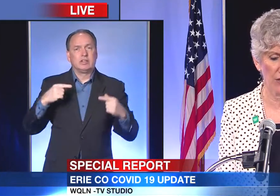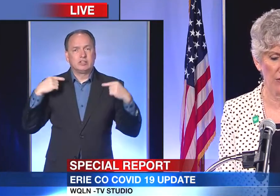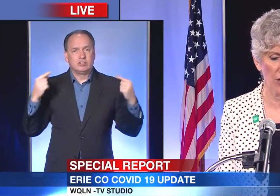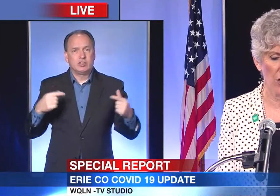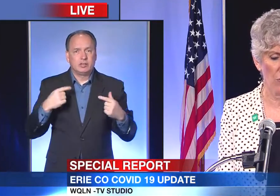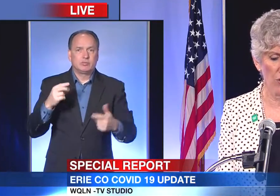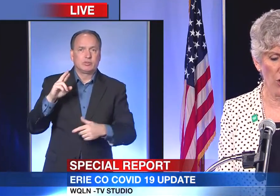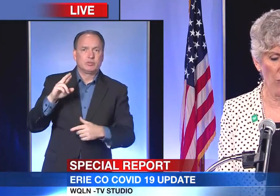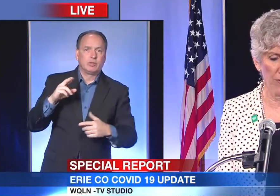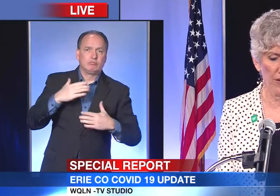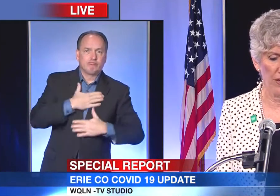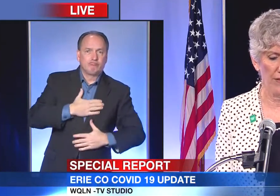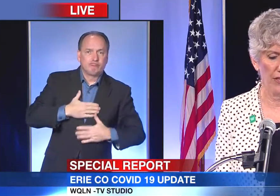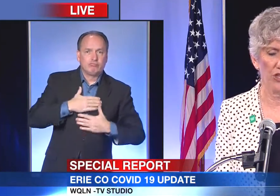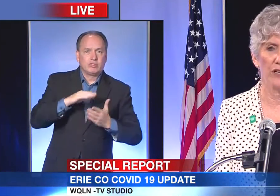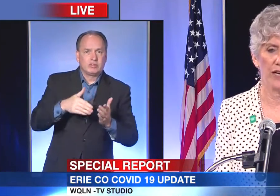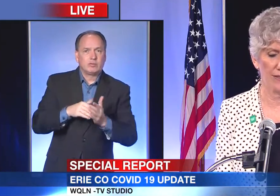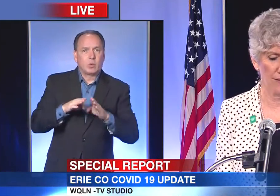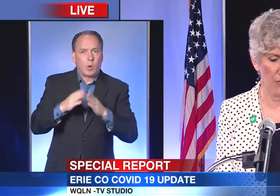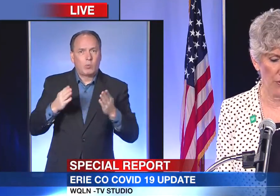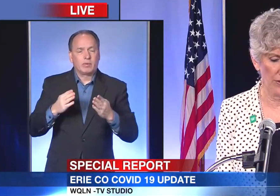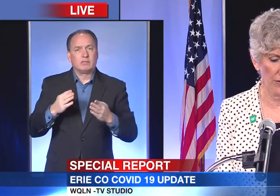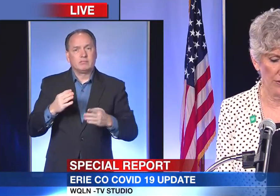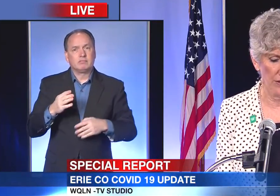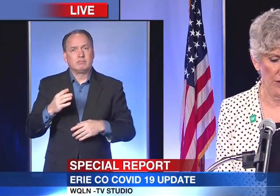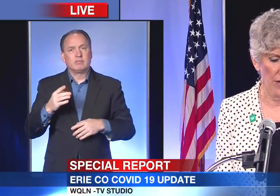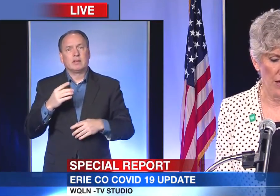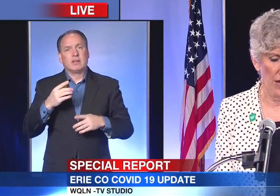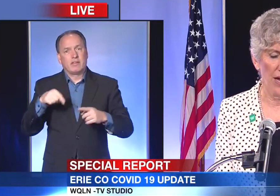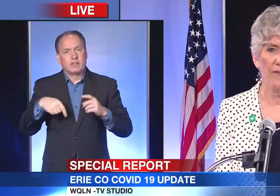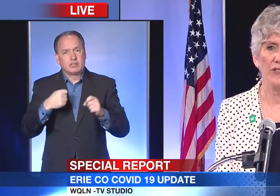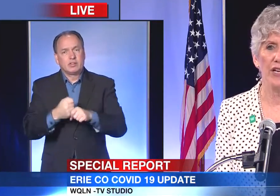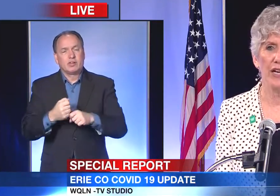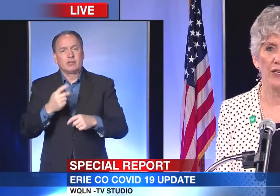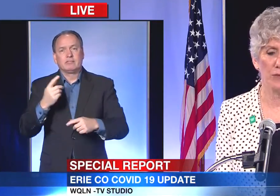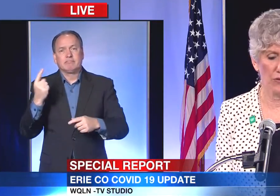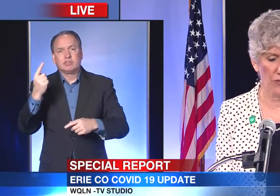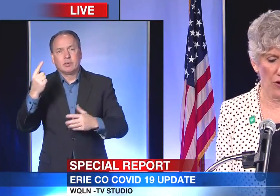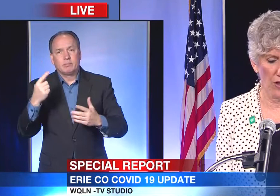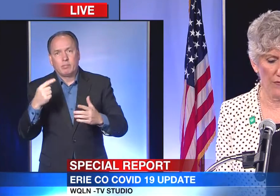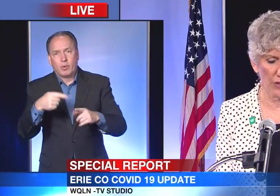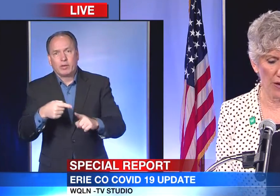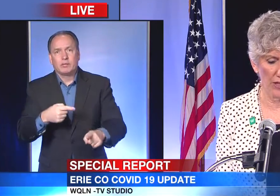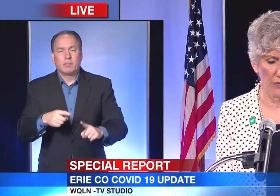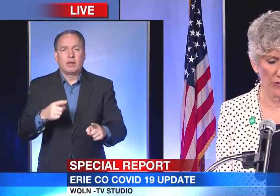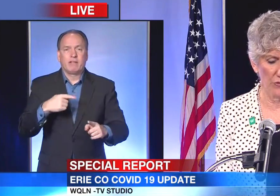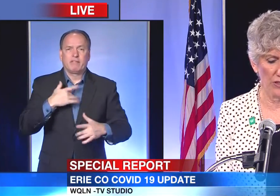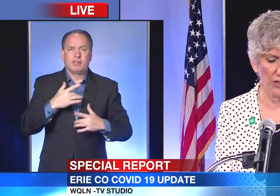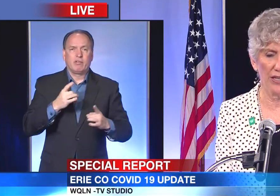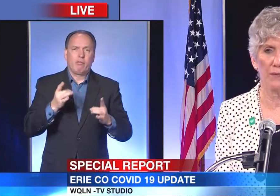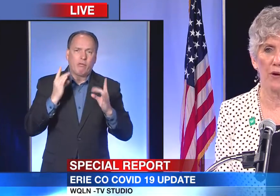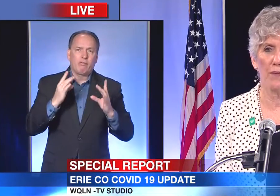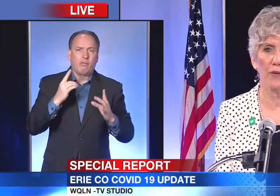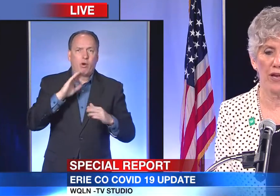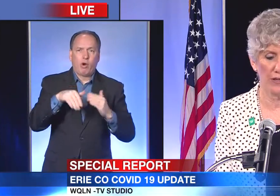TO SEE OUR SCHOOLS AND OUR GYMS AN OUR INDOOR RECREATION CENTERS REOPEN THIS YEAR AT SOME POINT.